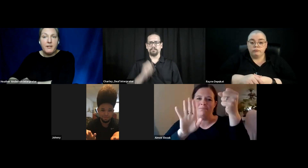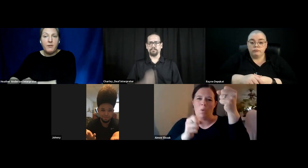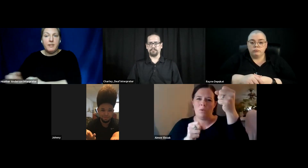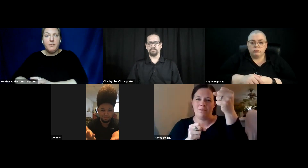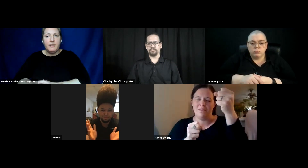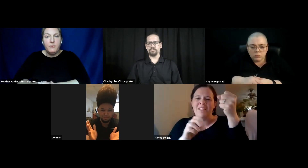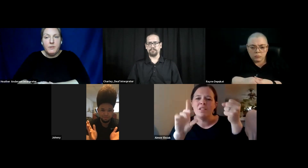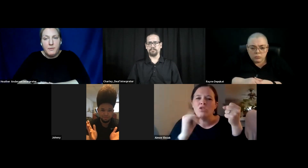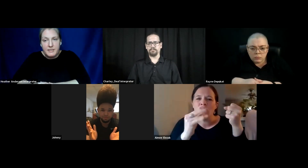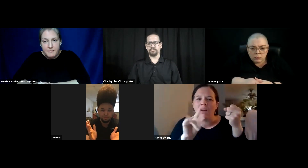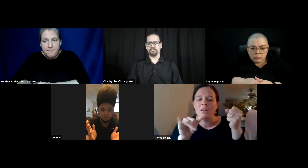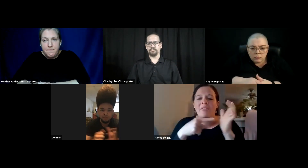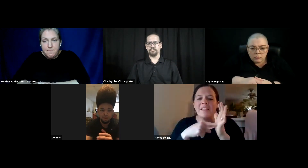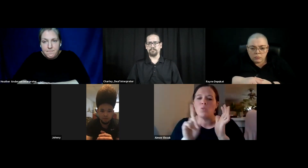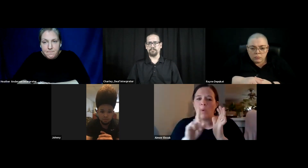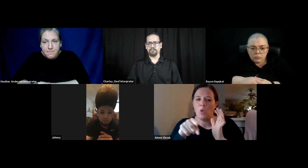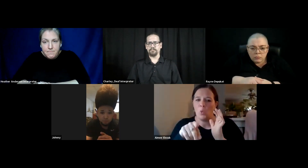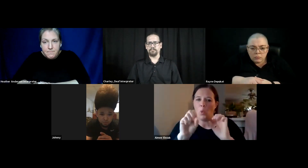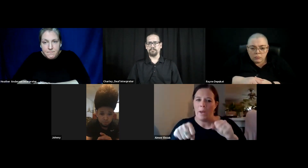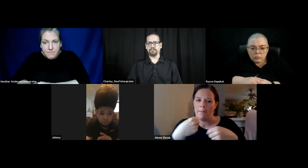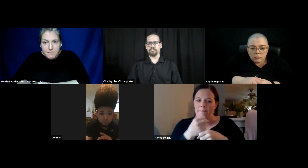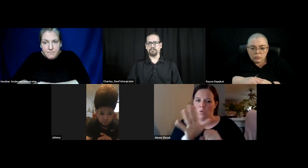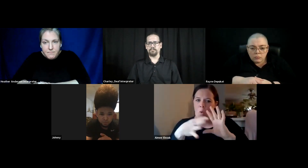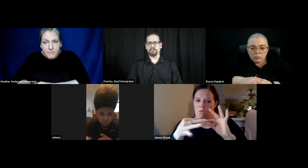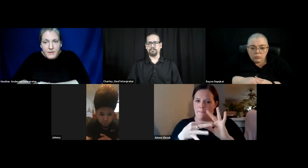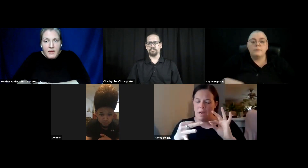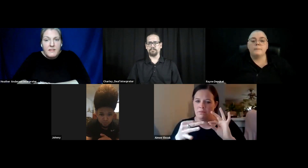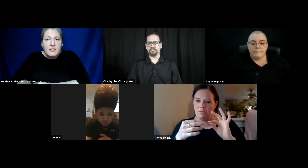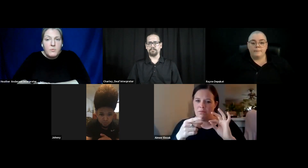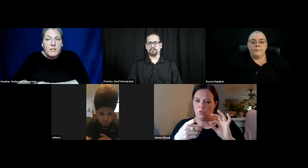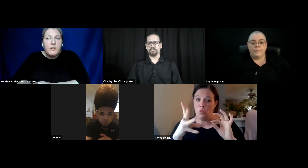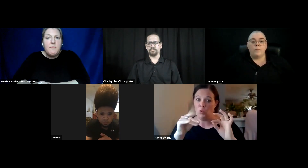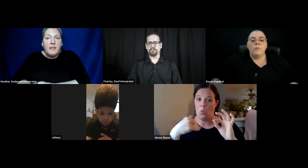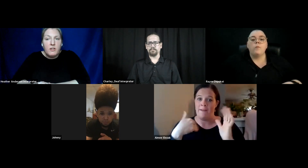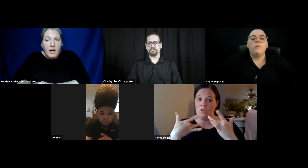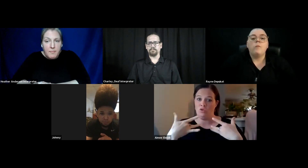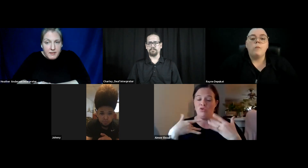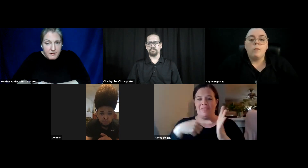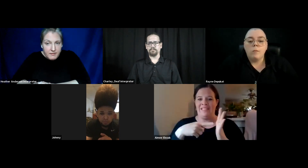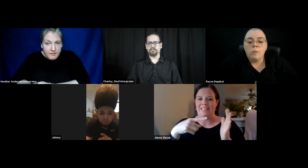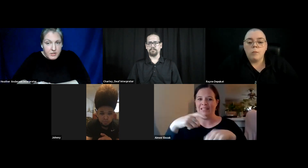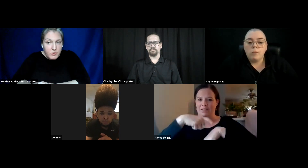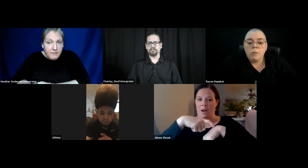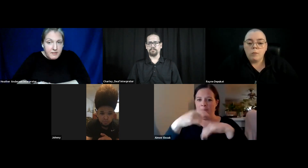Hold on, Hold on, hold on, hold on one second. This is where you can make your comments.